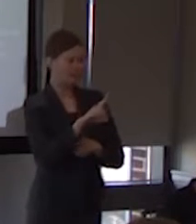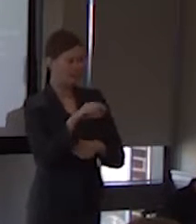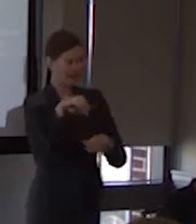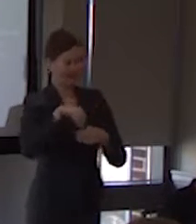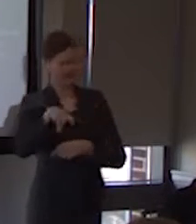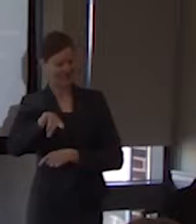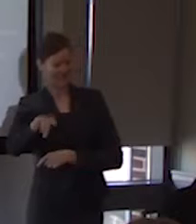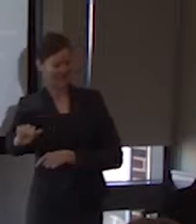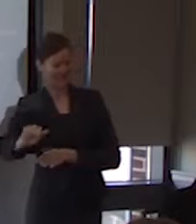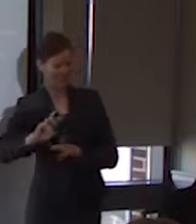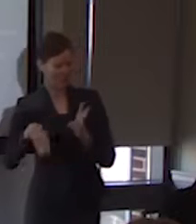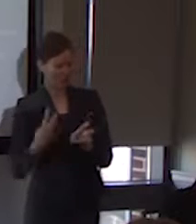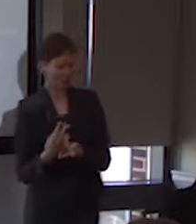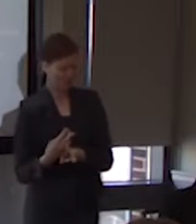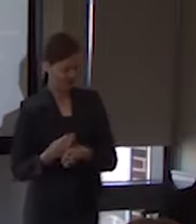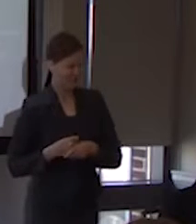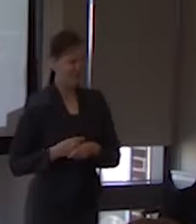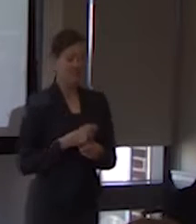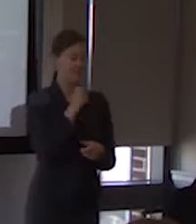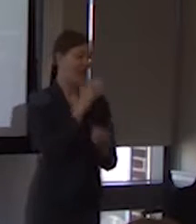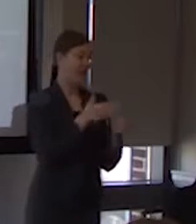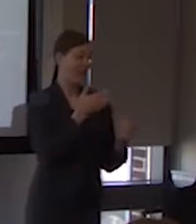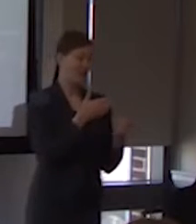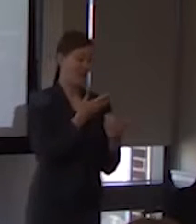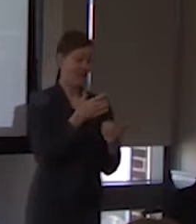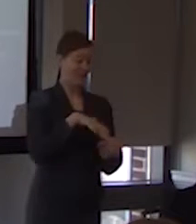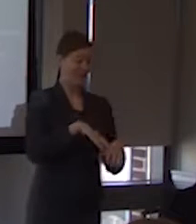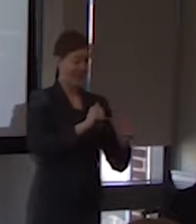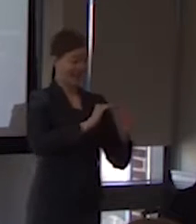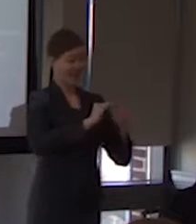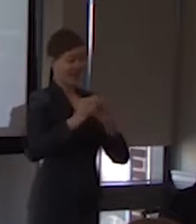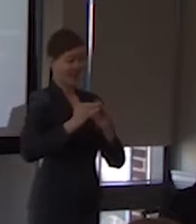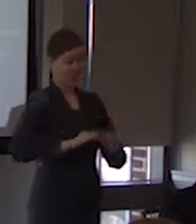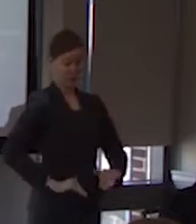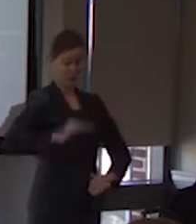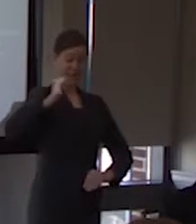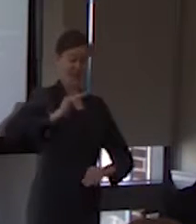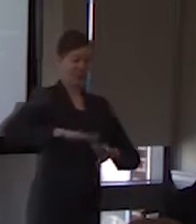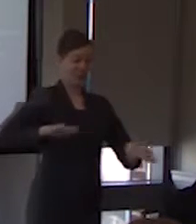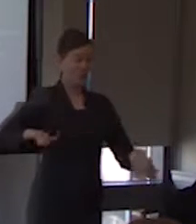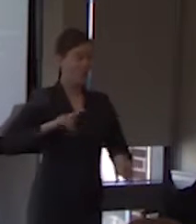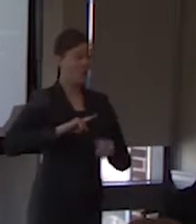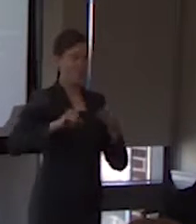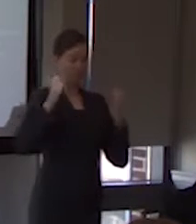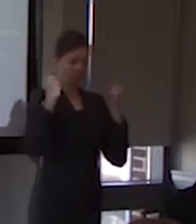Well, it isn't easy. If it takes a village to raise a child, it took an army or resources to get through college.